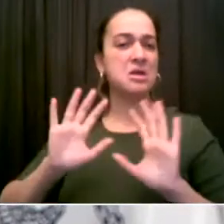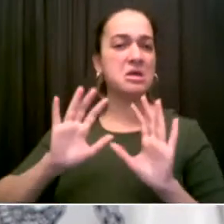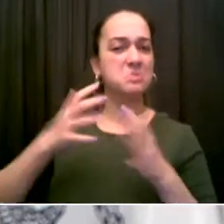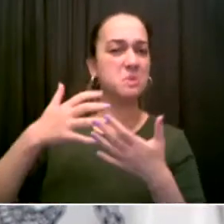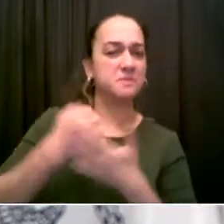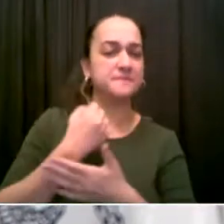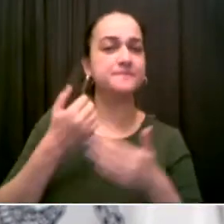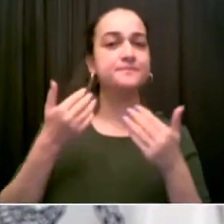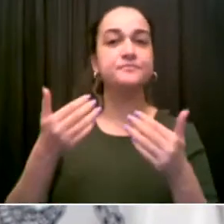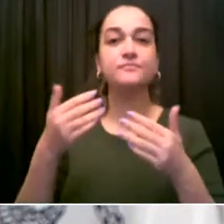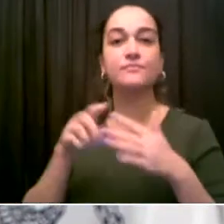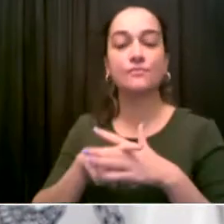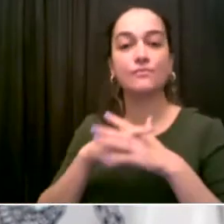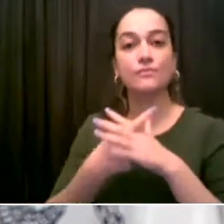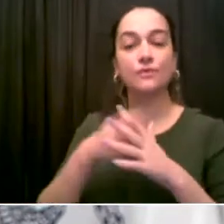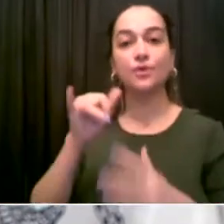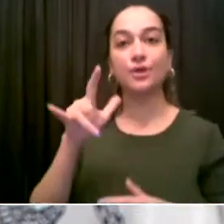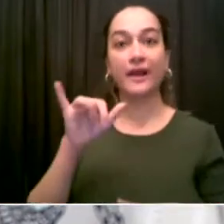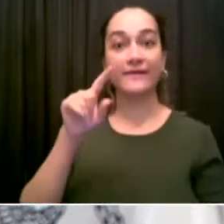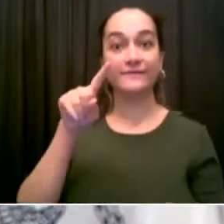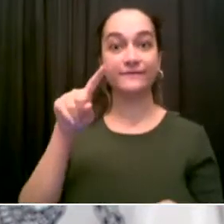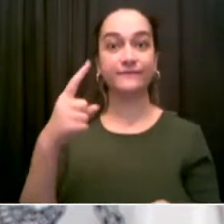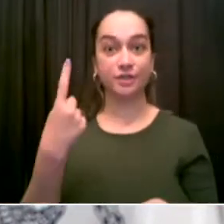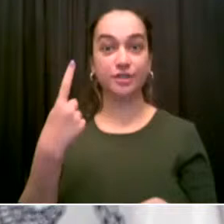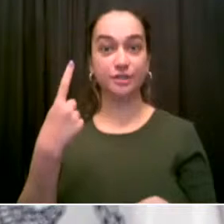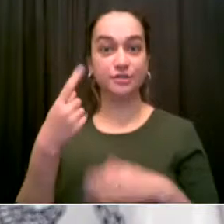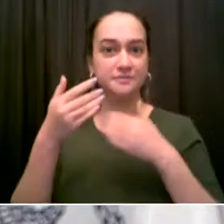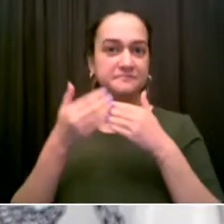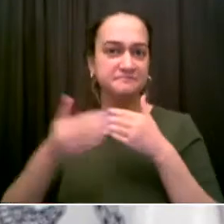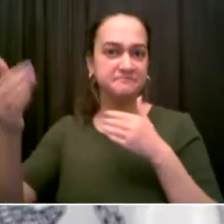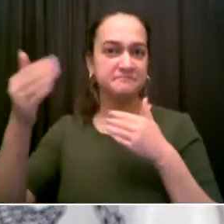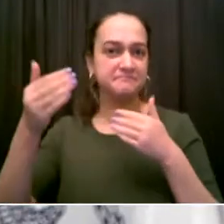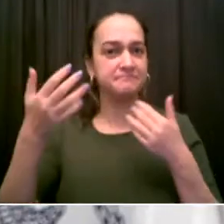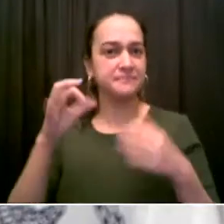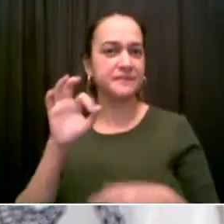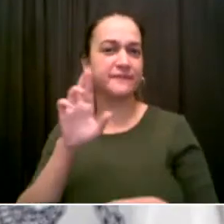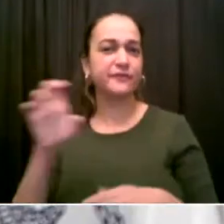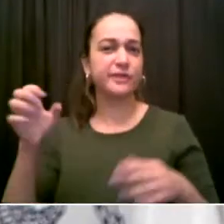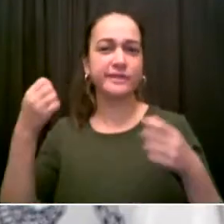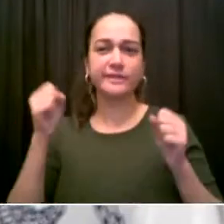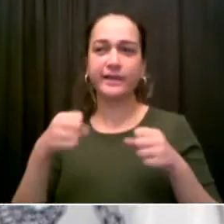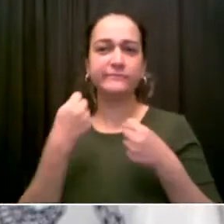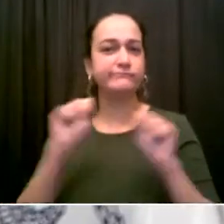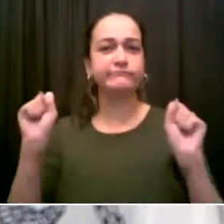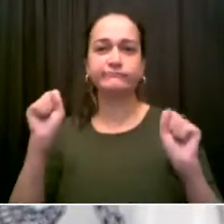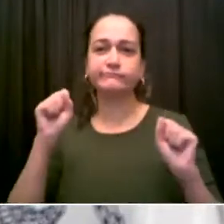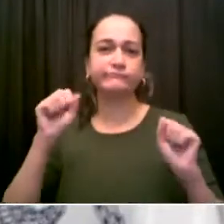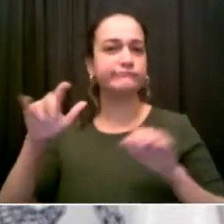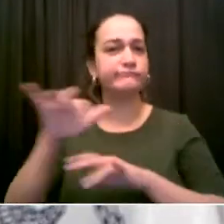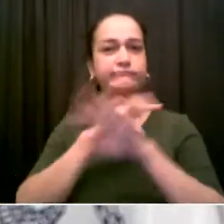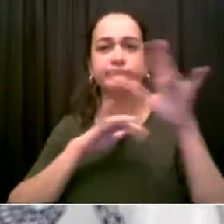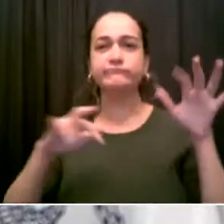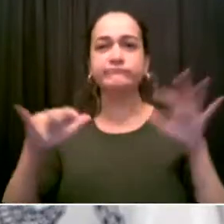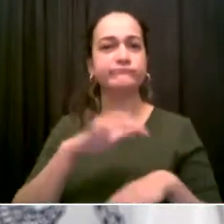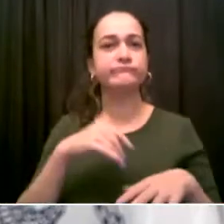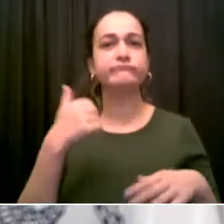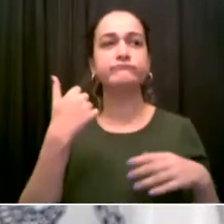PROMISING. I WOULD ARGUE THAT